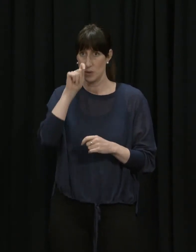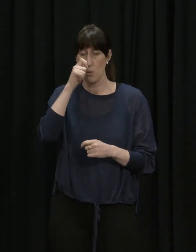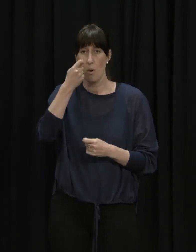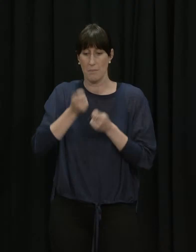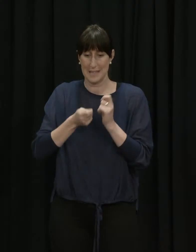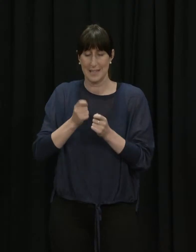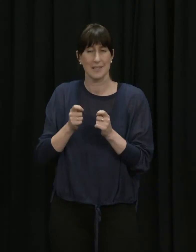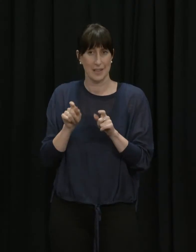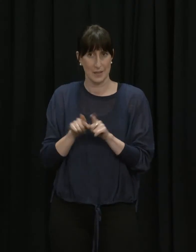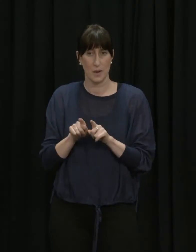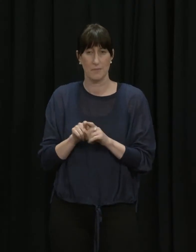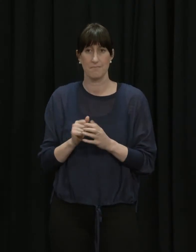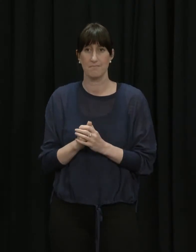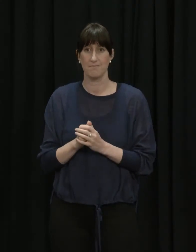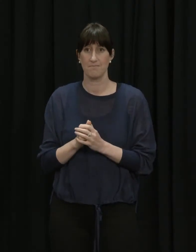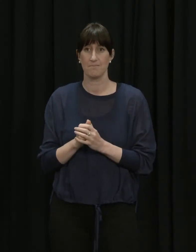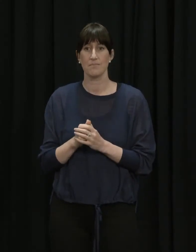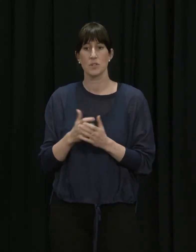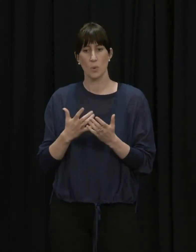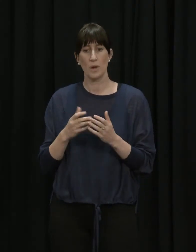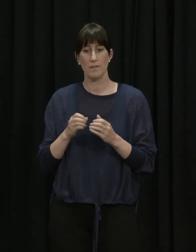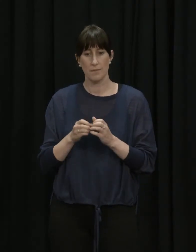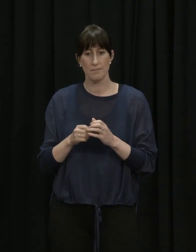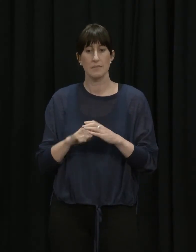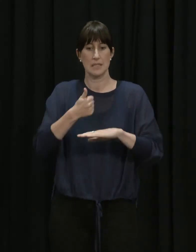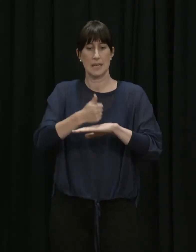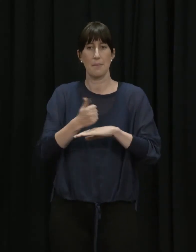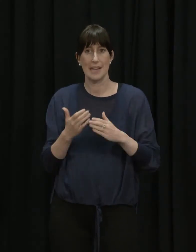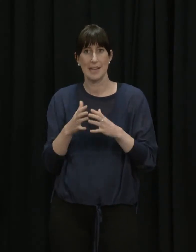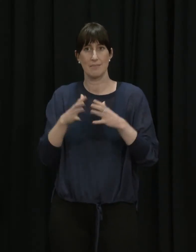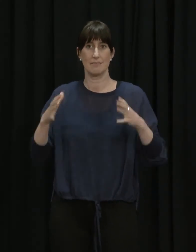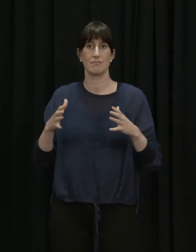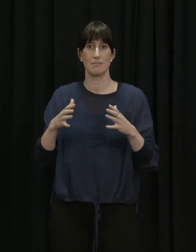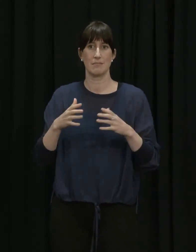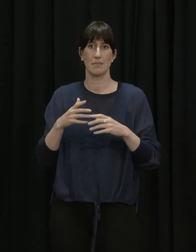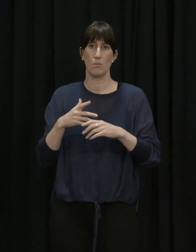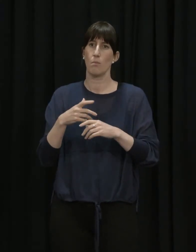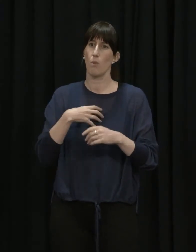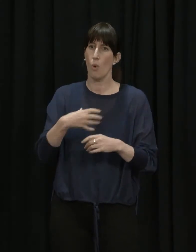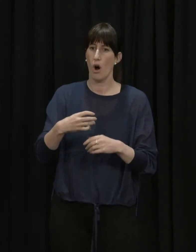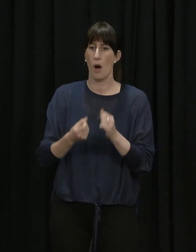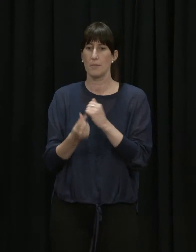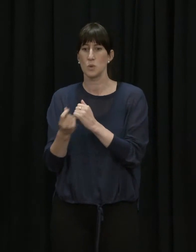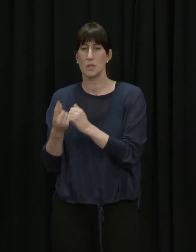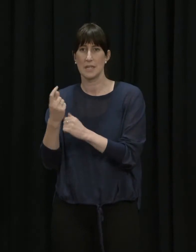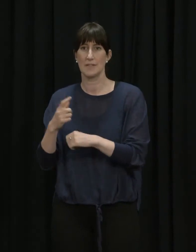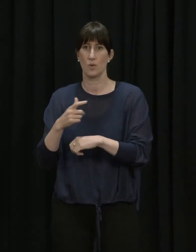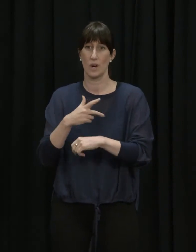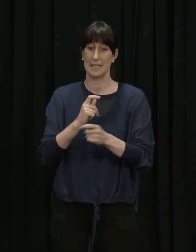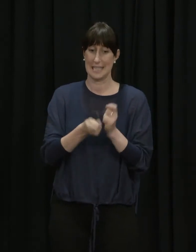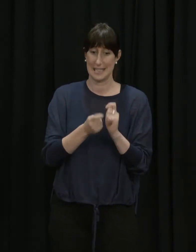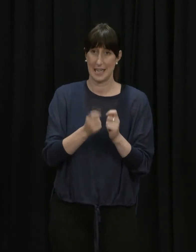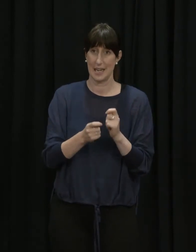So as the minister said, a high number of vaccines given yesterday and over 1200 swabs taken as well.